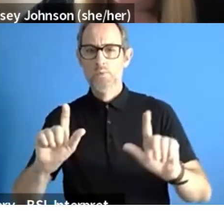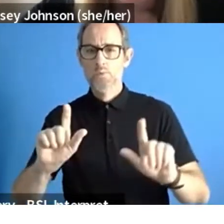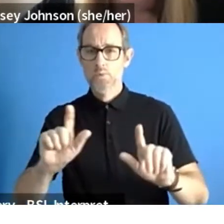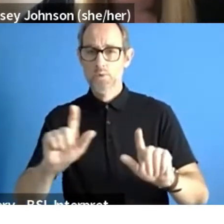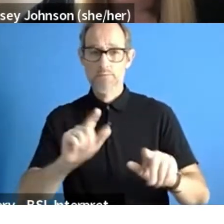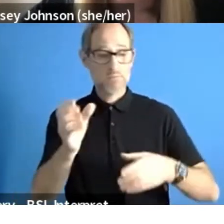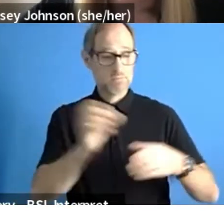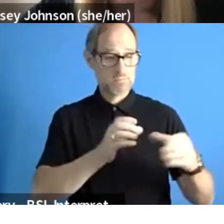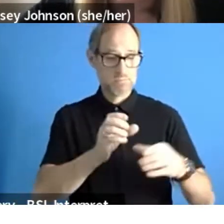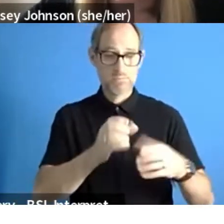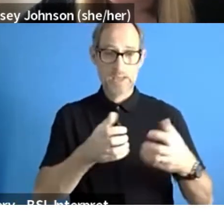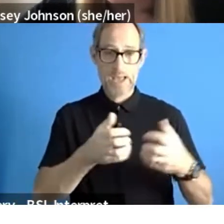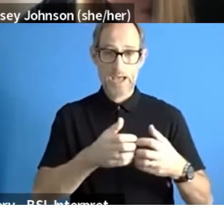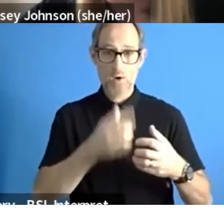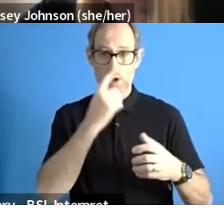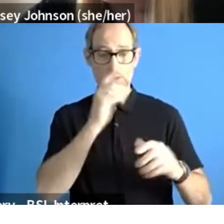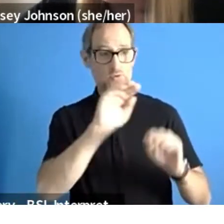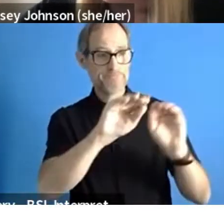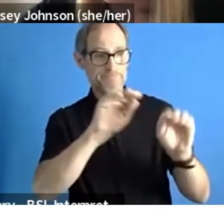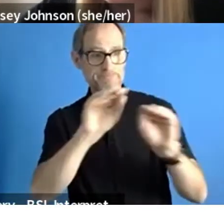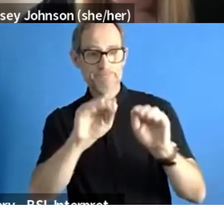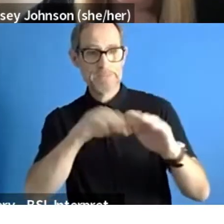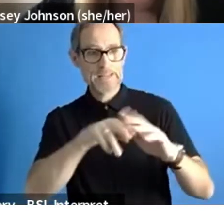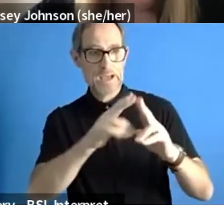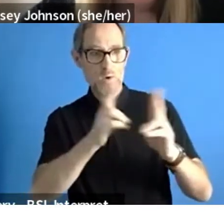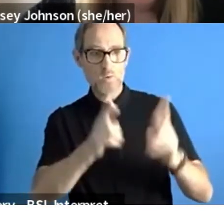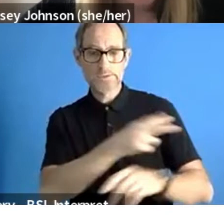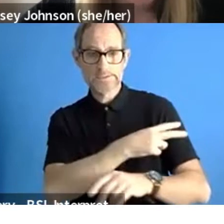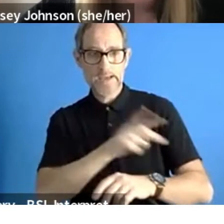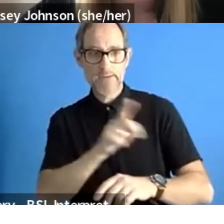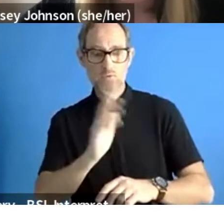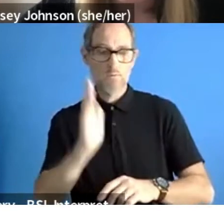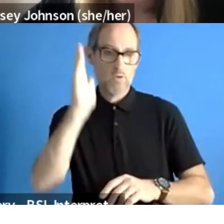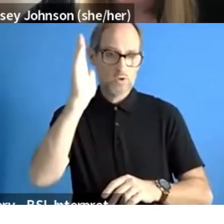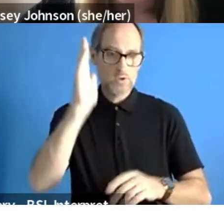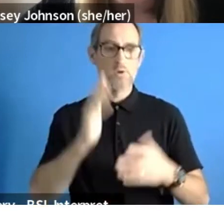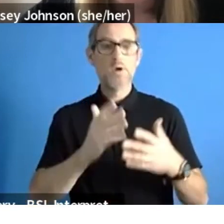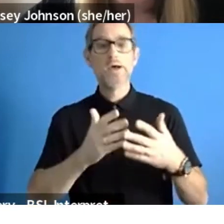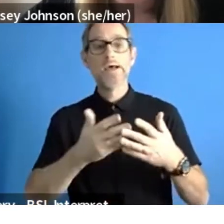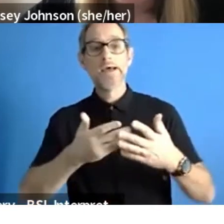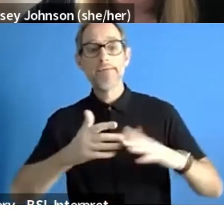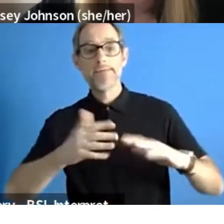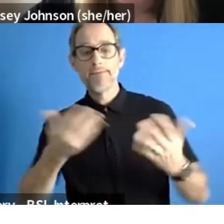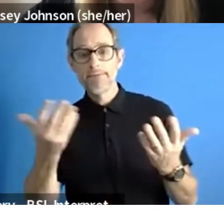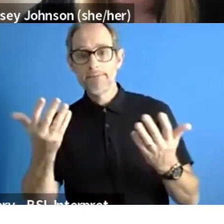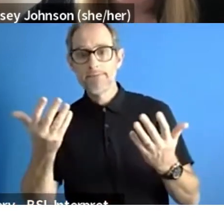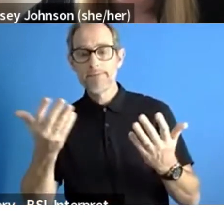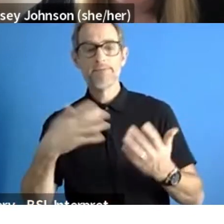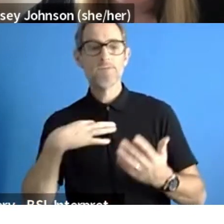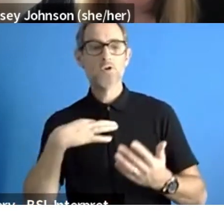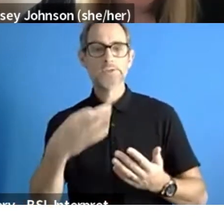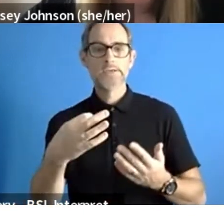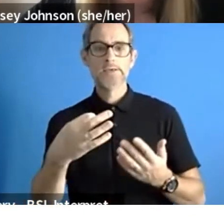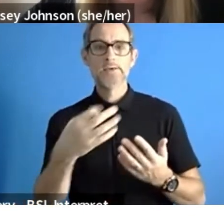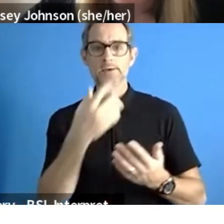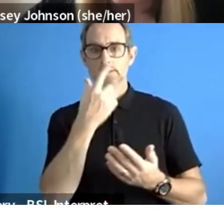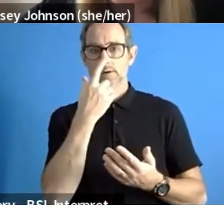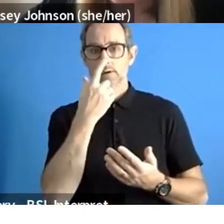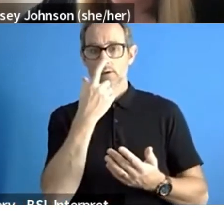You can put a call out to staff asking for volunteers. If you are not able to do that in your